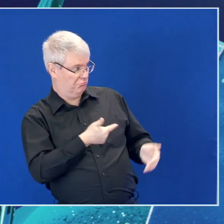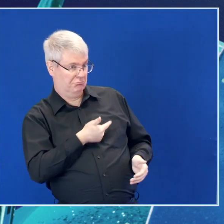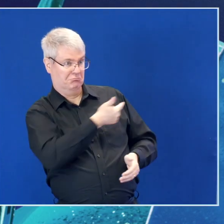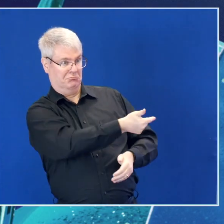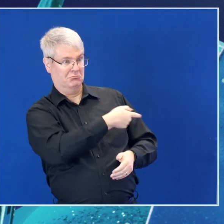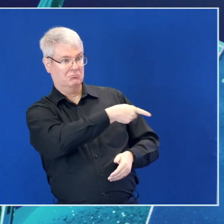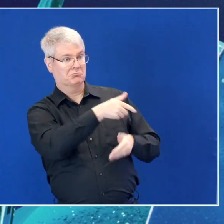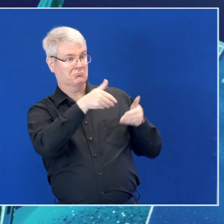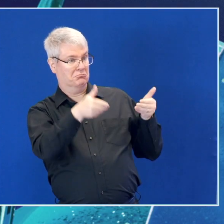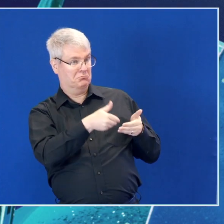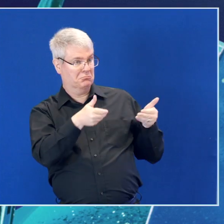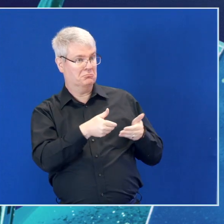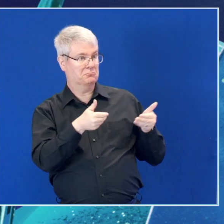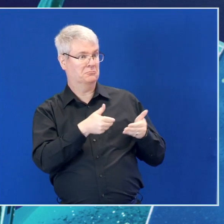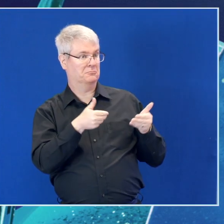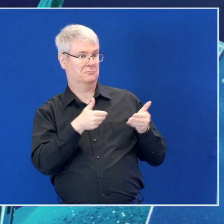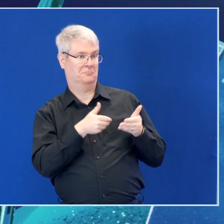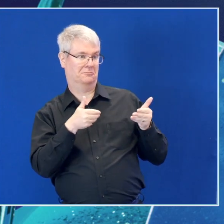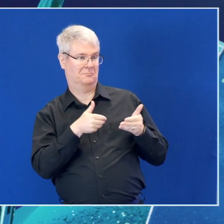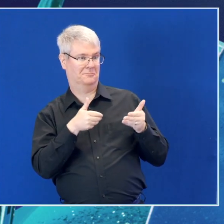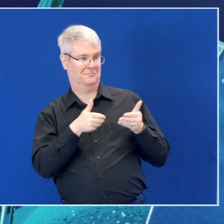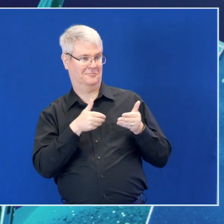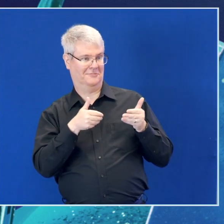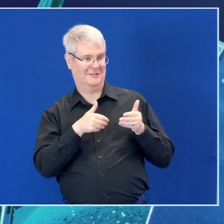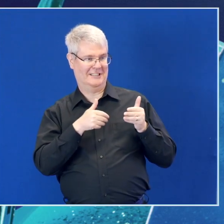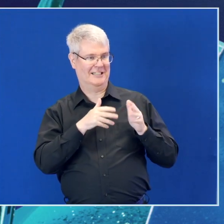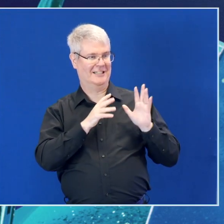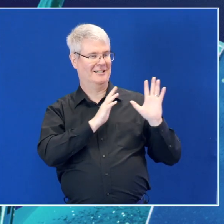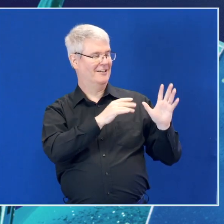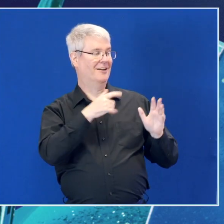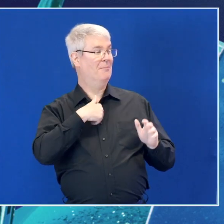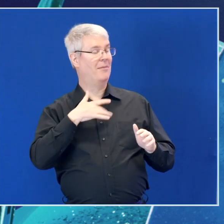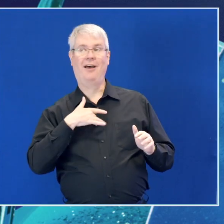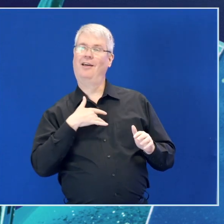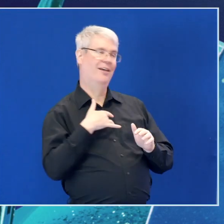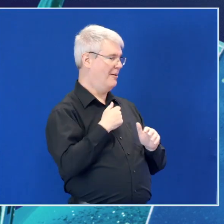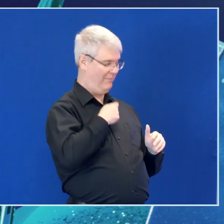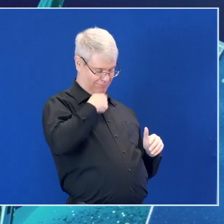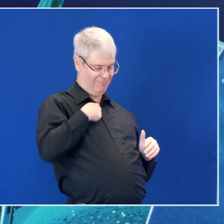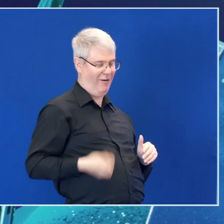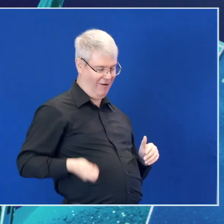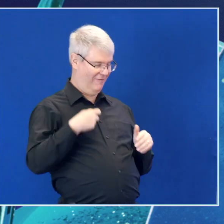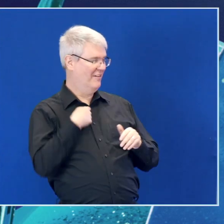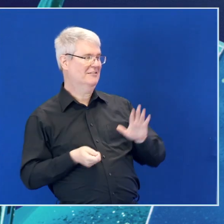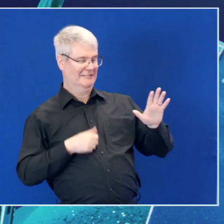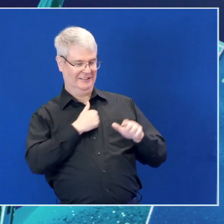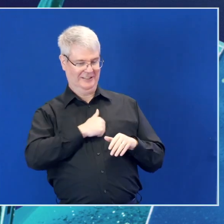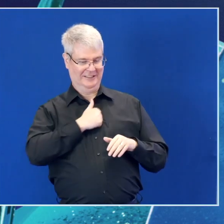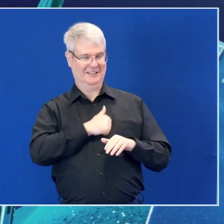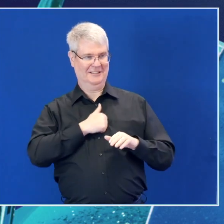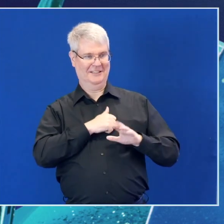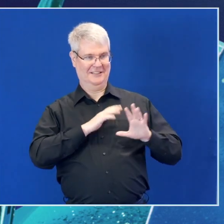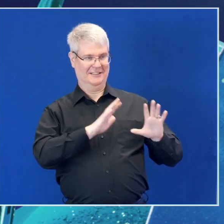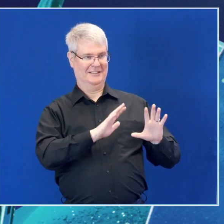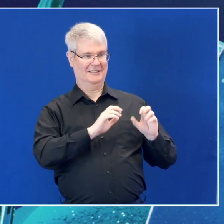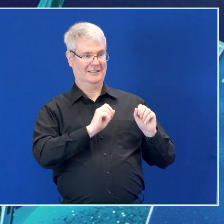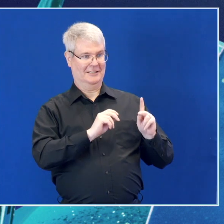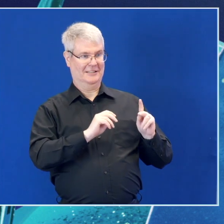sorry, every time I turn, I lose my mic. Share a little bit about the work that you do so that everyone in the audience can get a chance